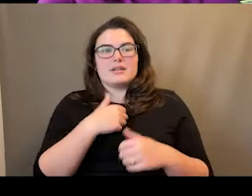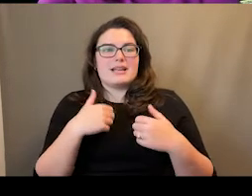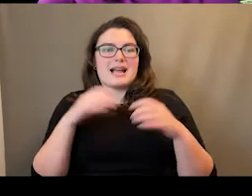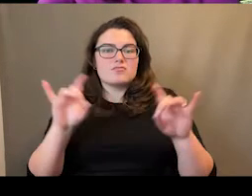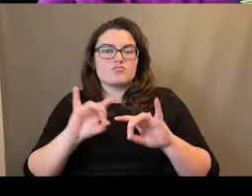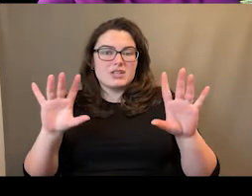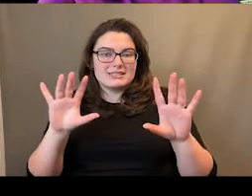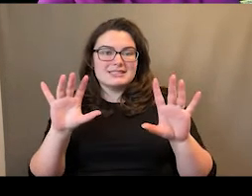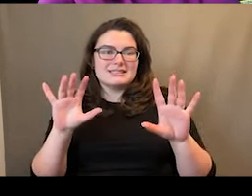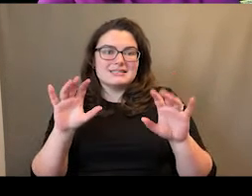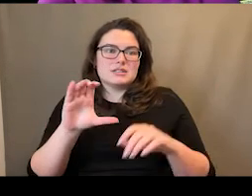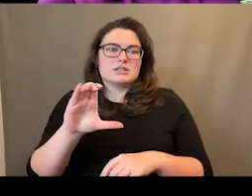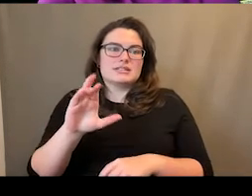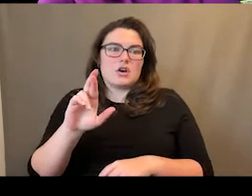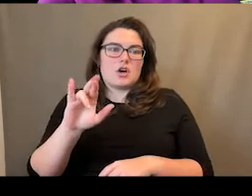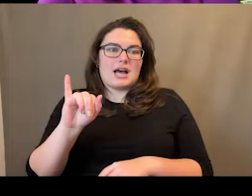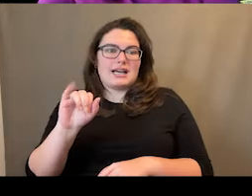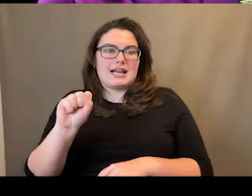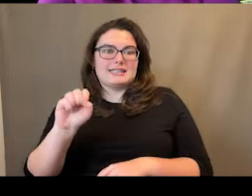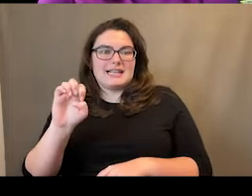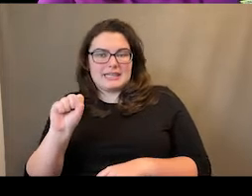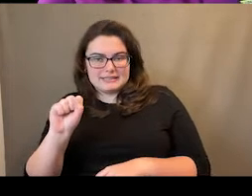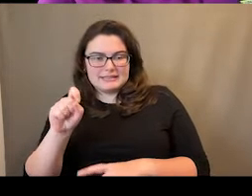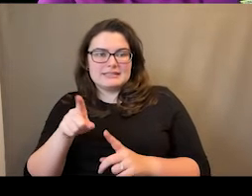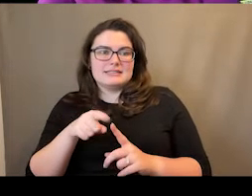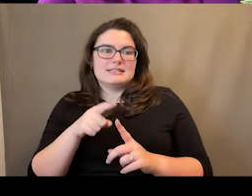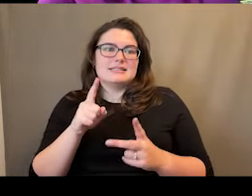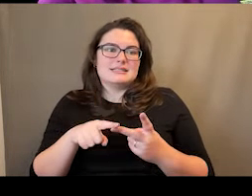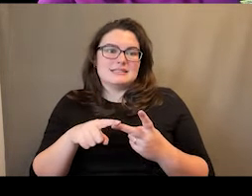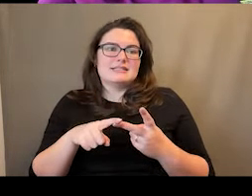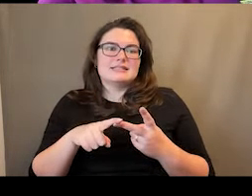which I've mentioned previously. We have strengthening American Infrastructure,